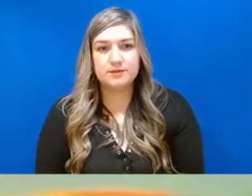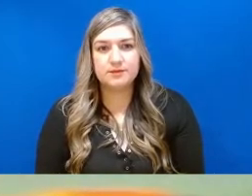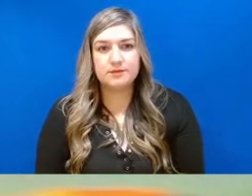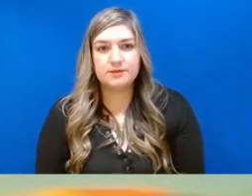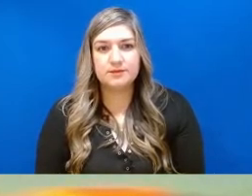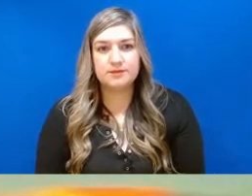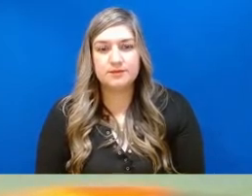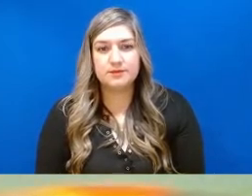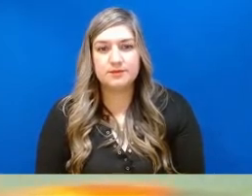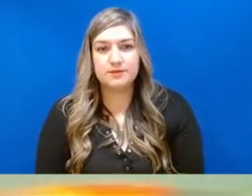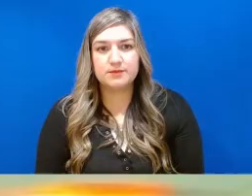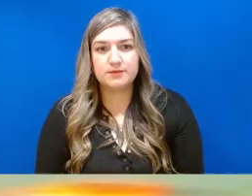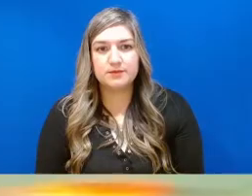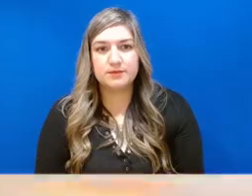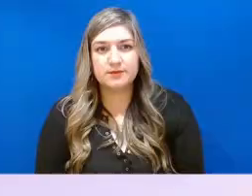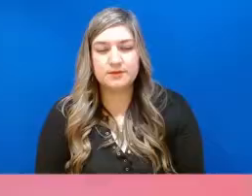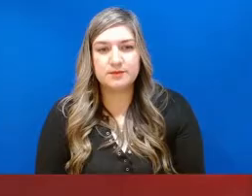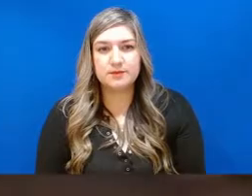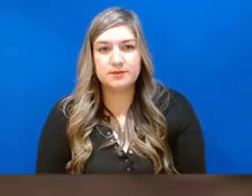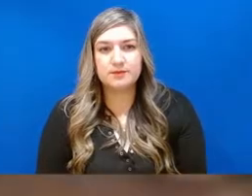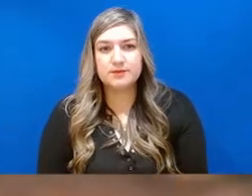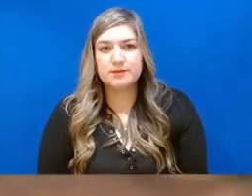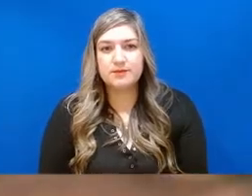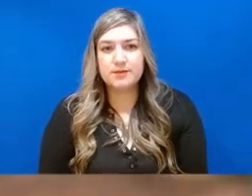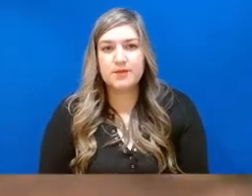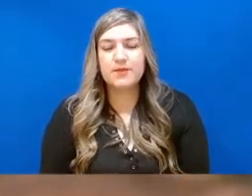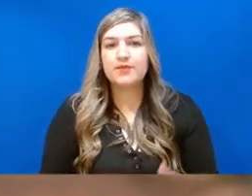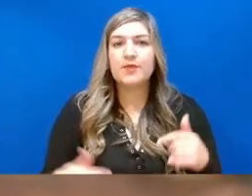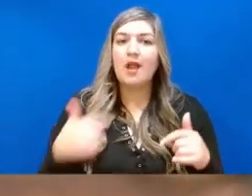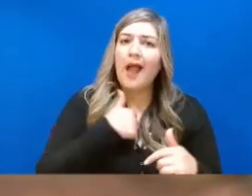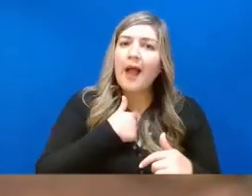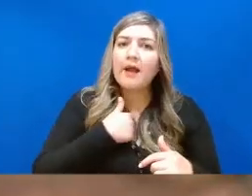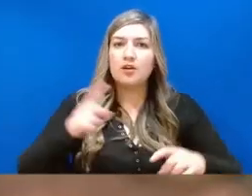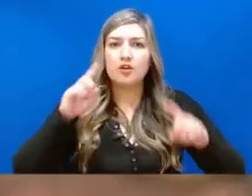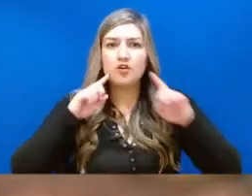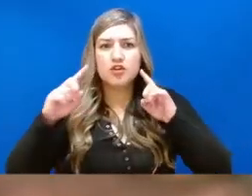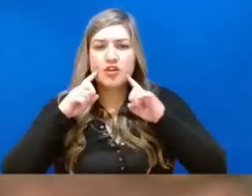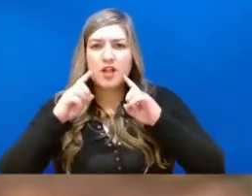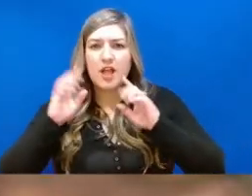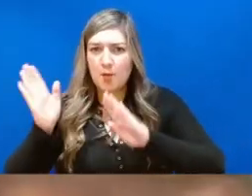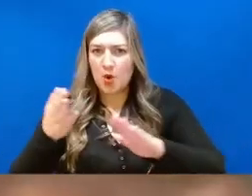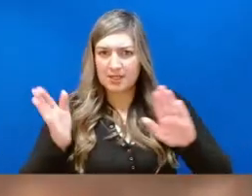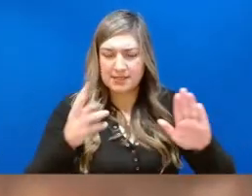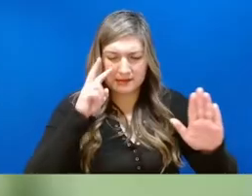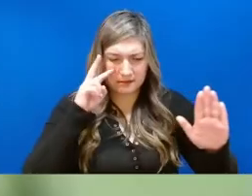I heard that you learned in the process to be able to say, No, I'm not able to do that, which I'm going to take that line from.